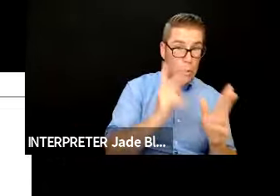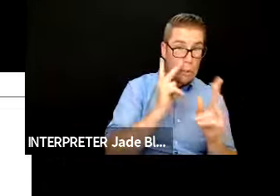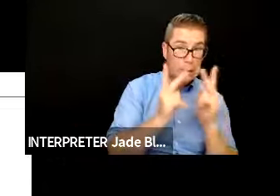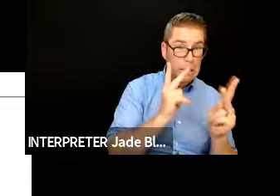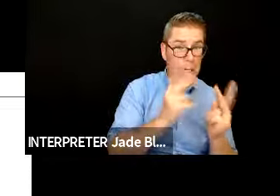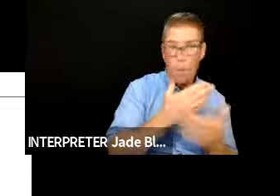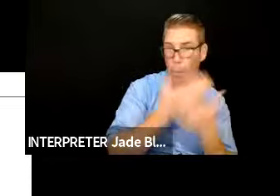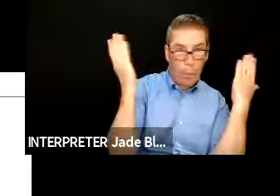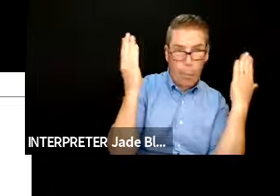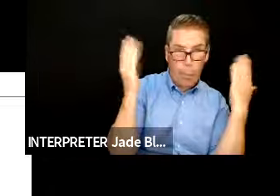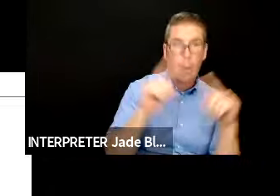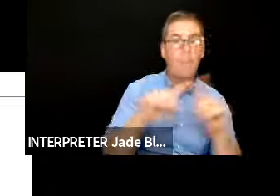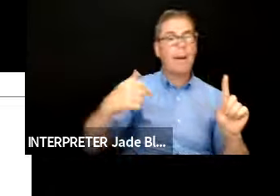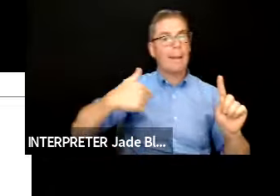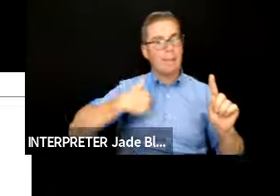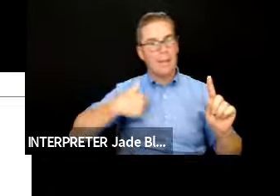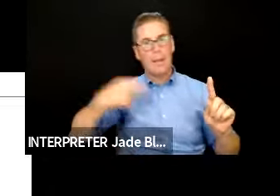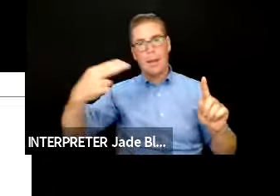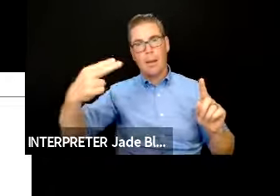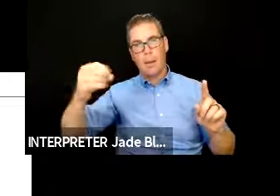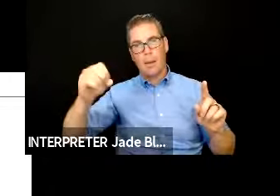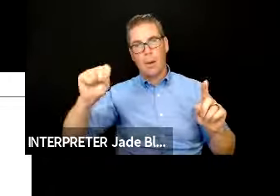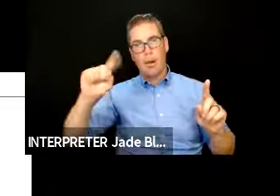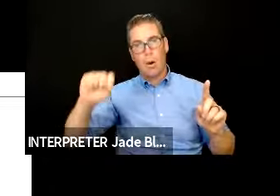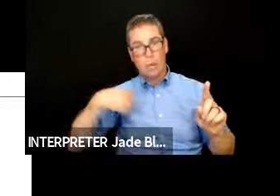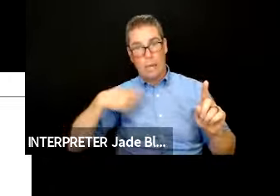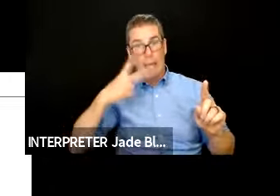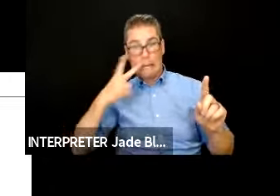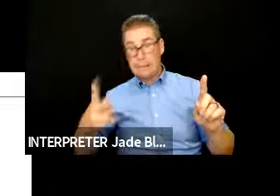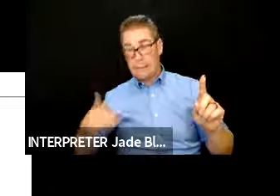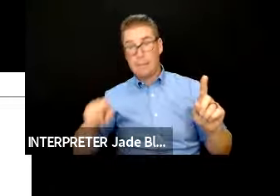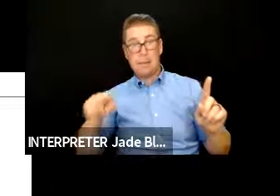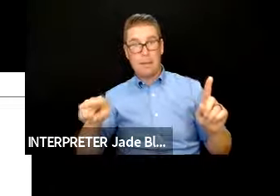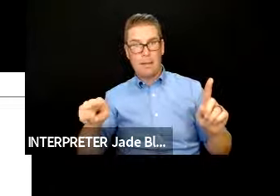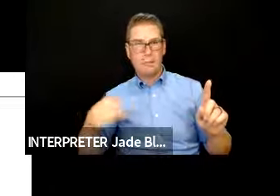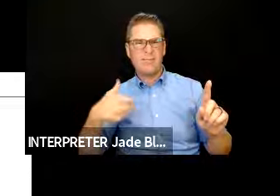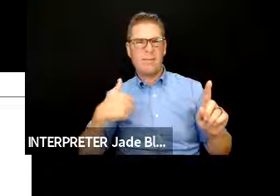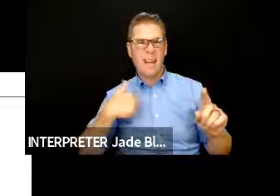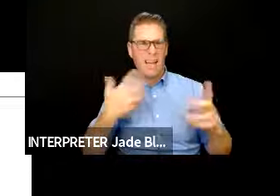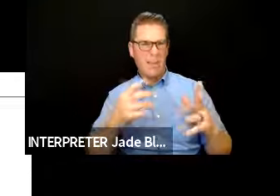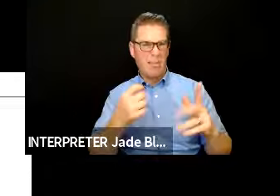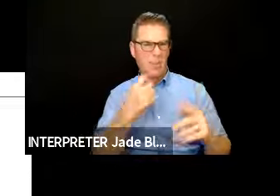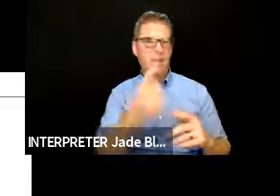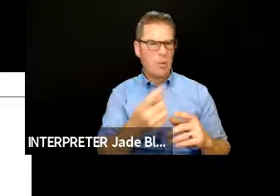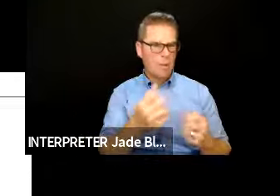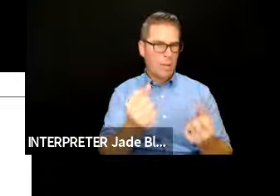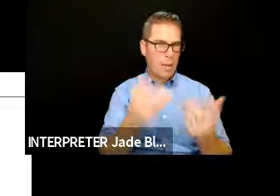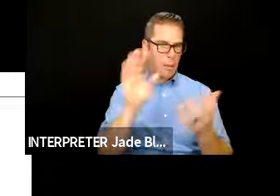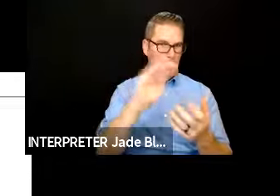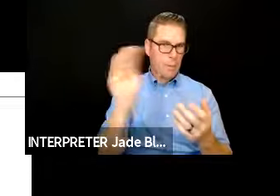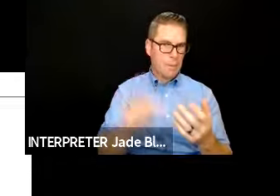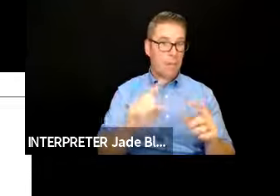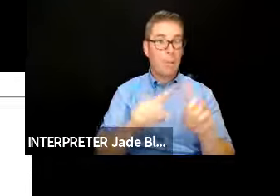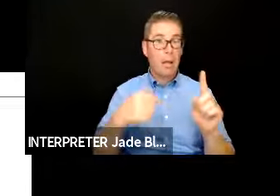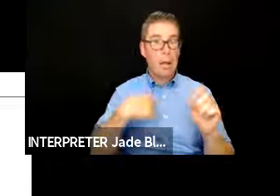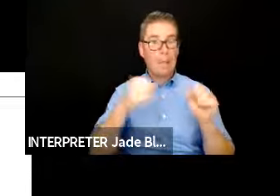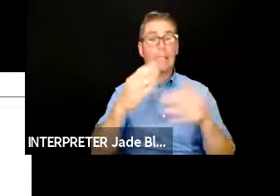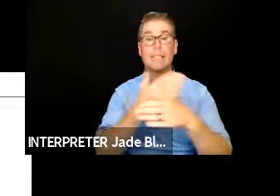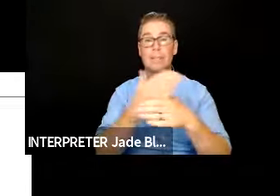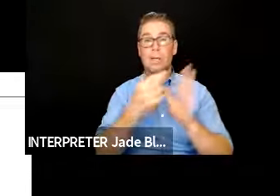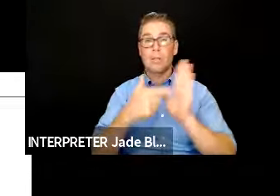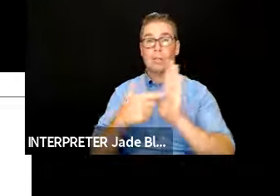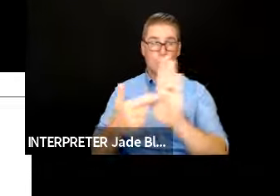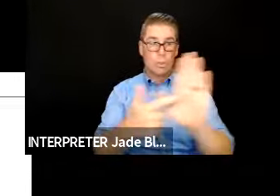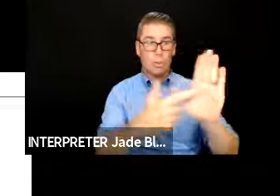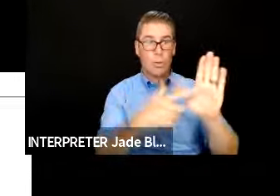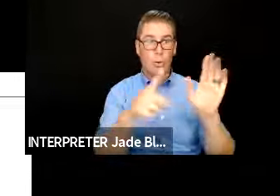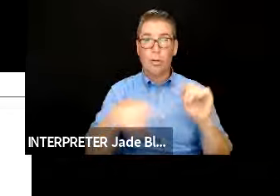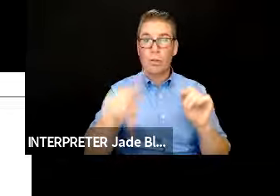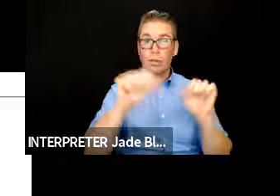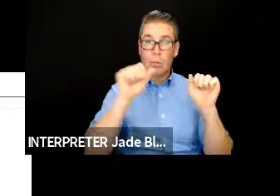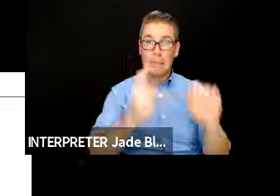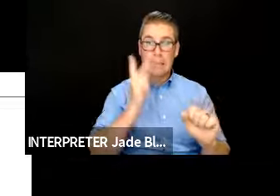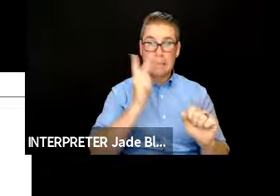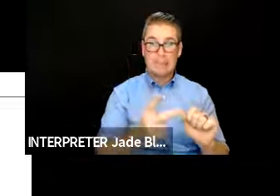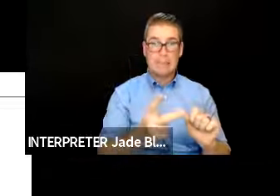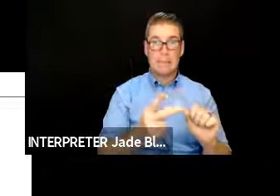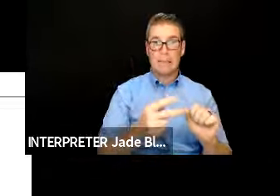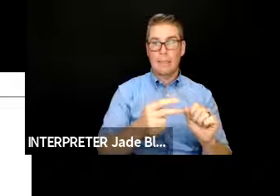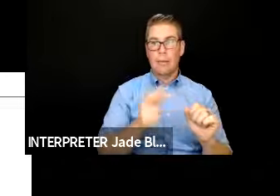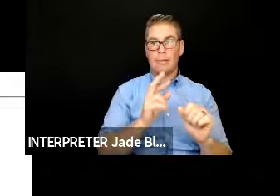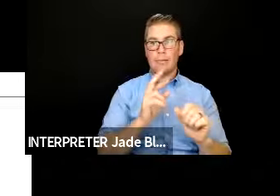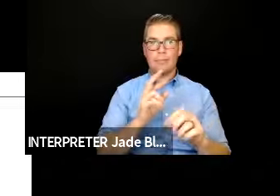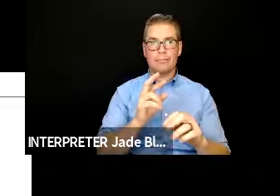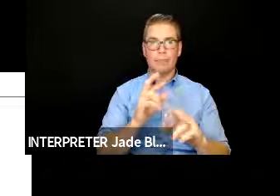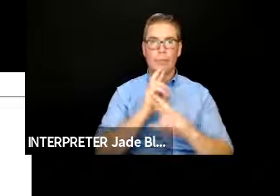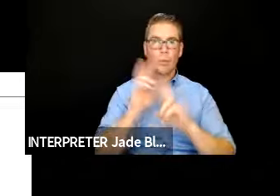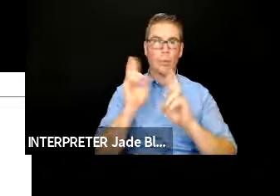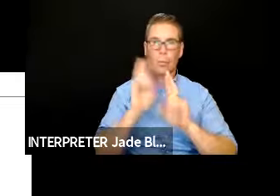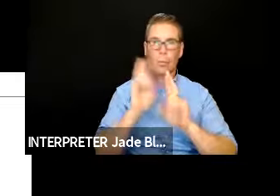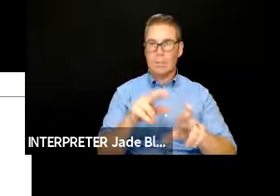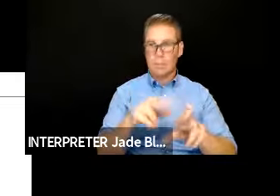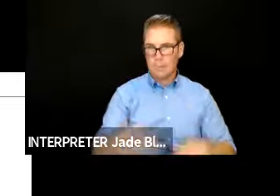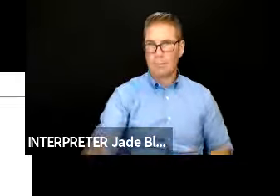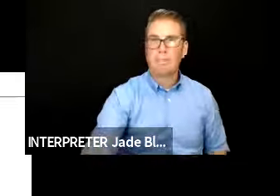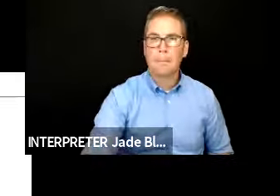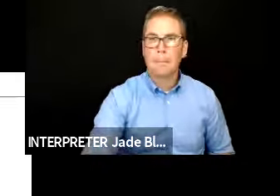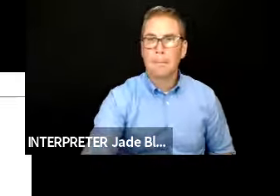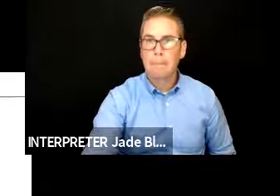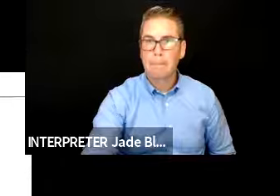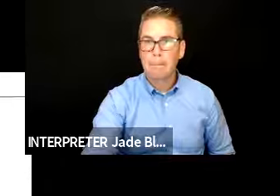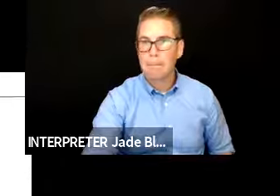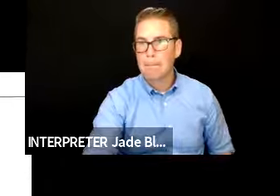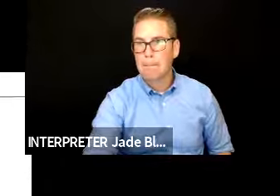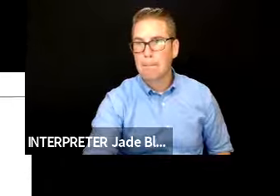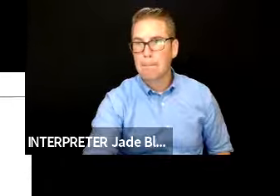once the host ends the poll it will end the participant view